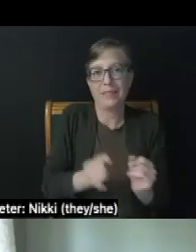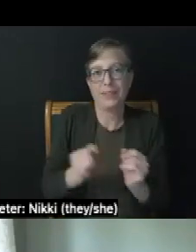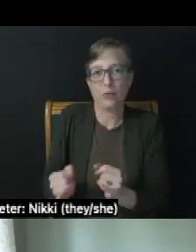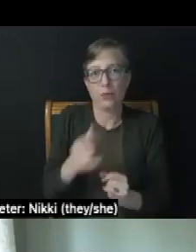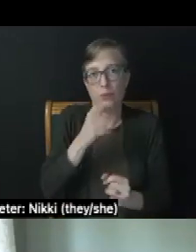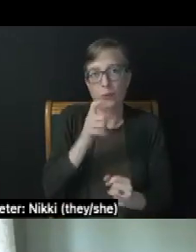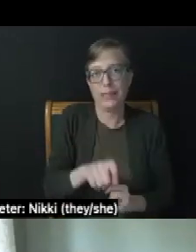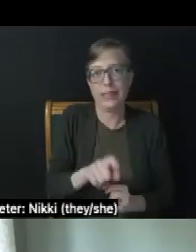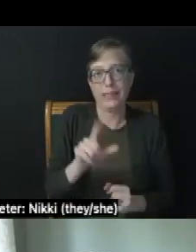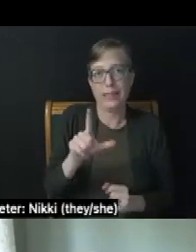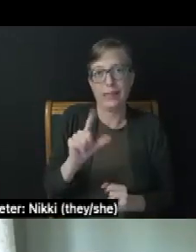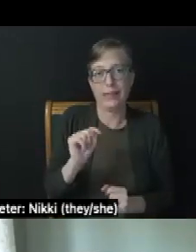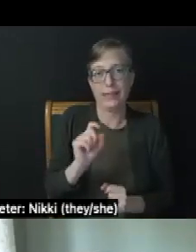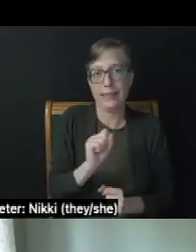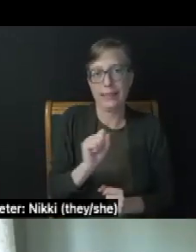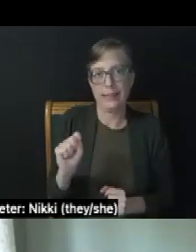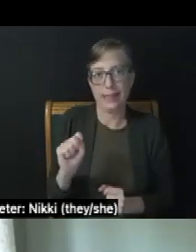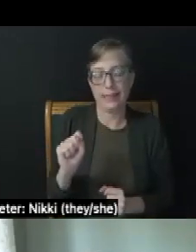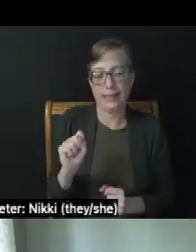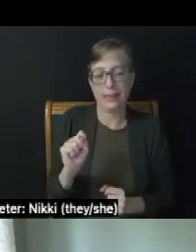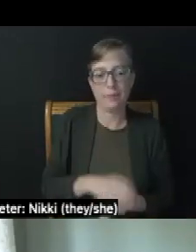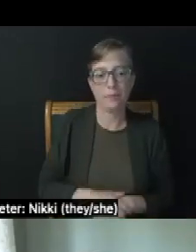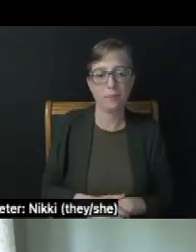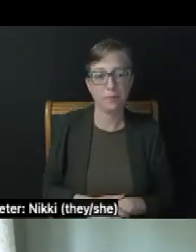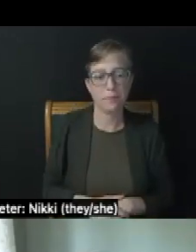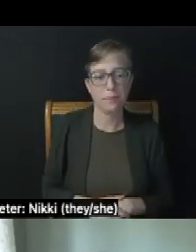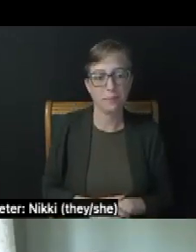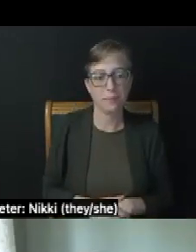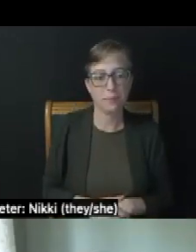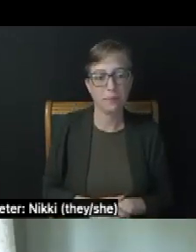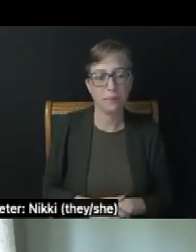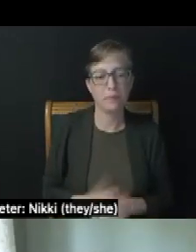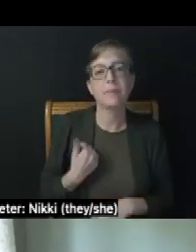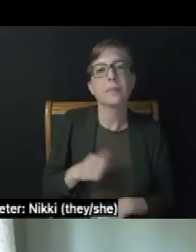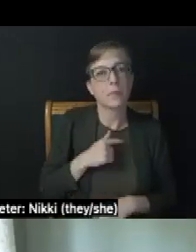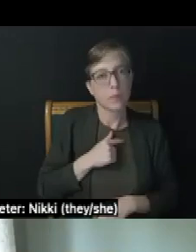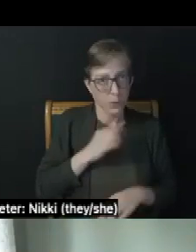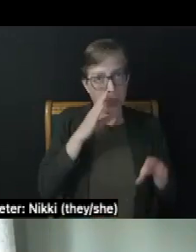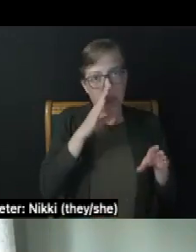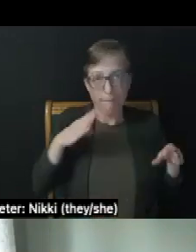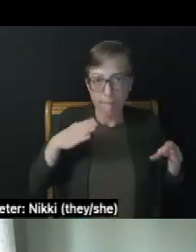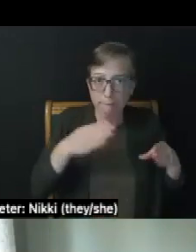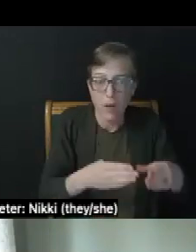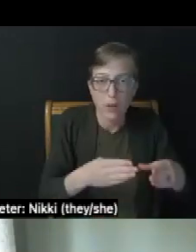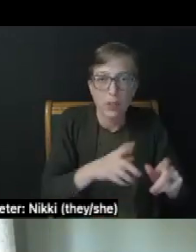And those of course, we're looking at those with intersectional identities to really